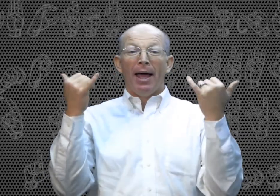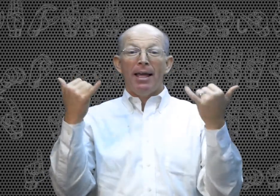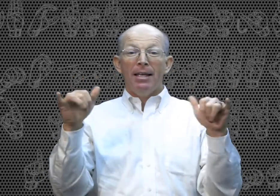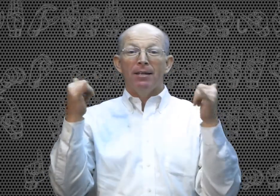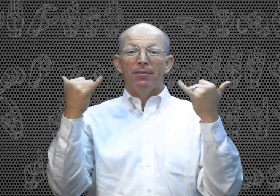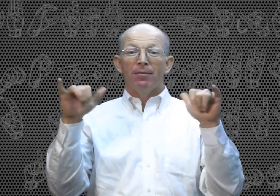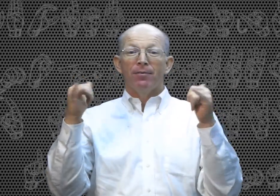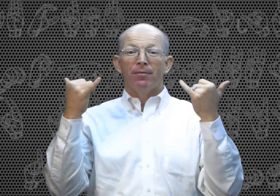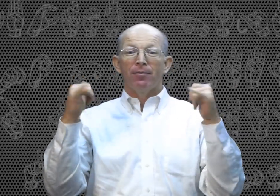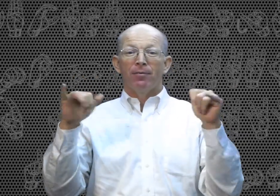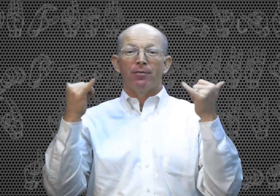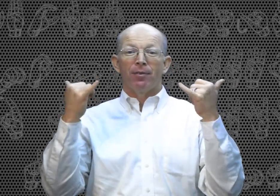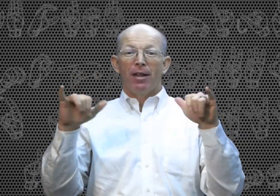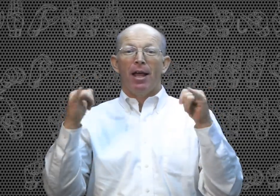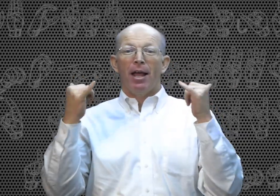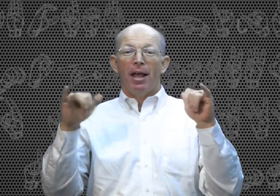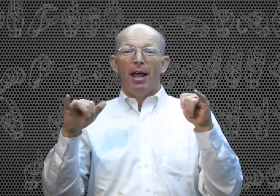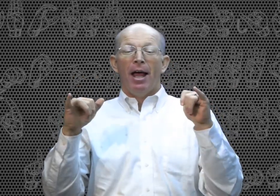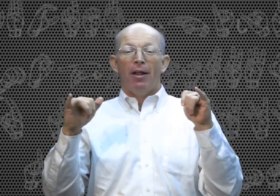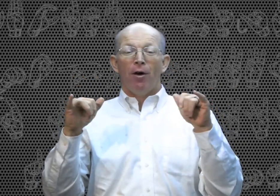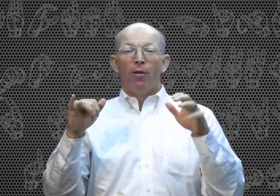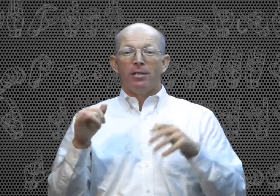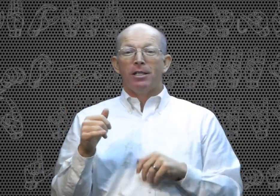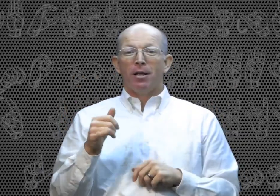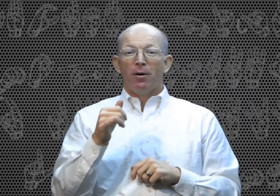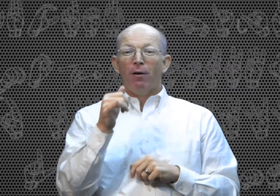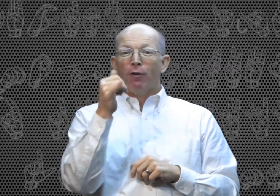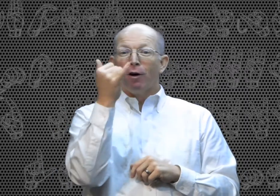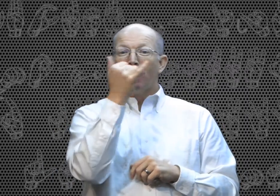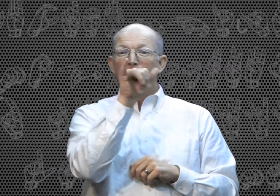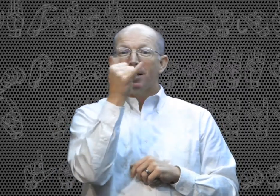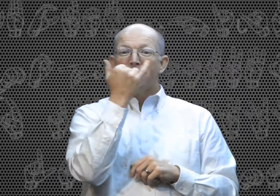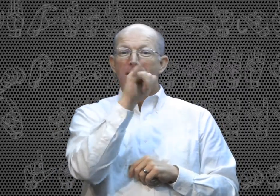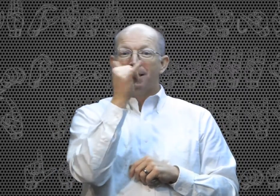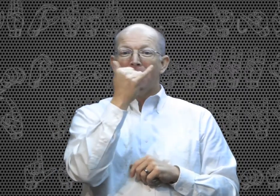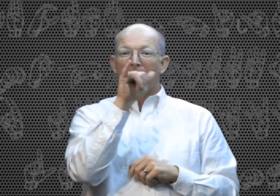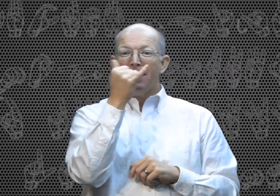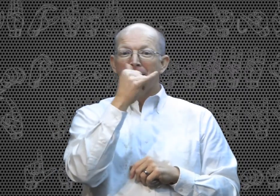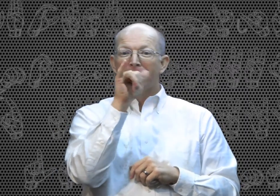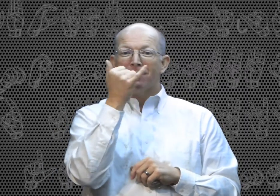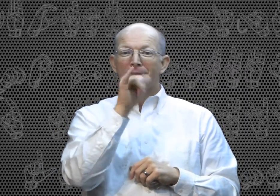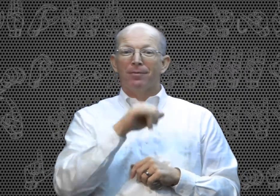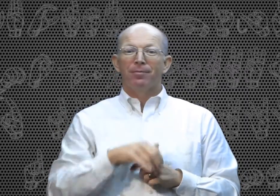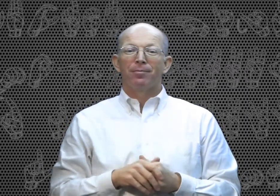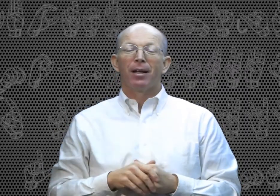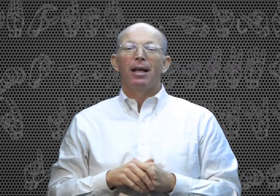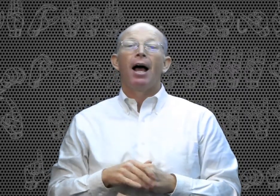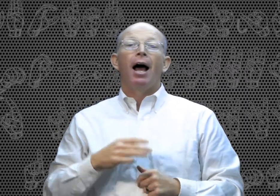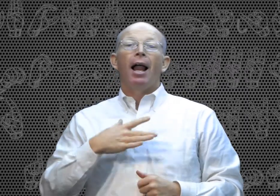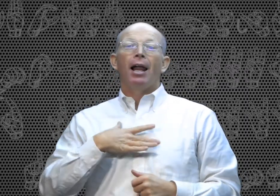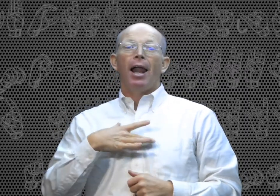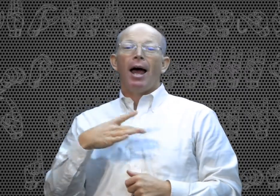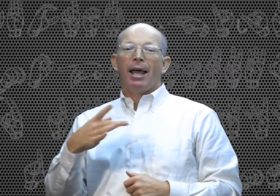PLAY - And though this isn't a verb, SILLY.